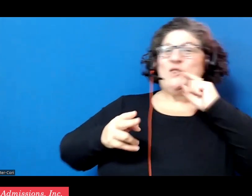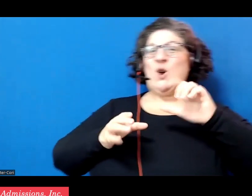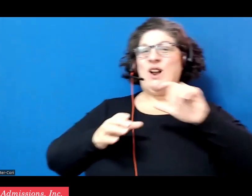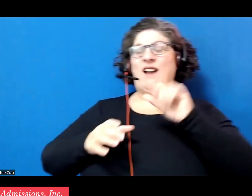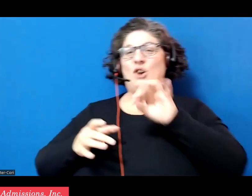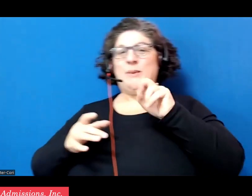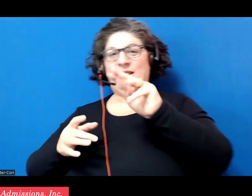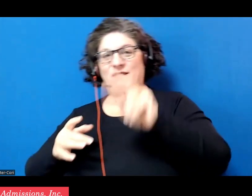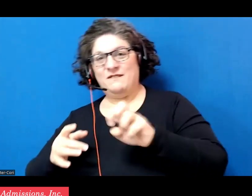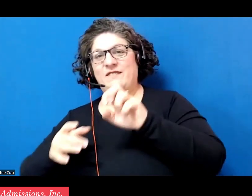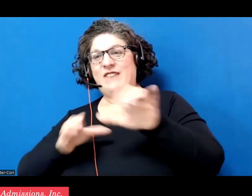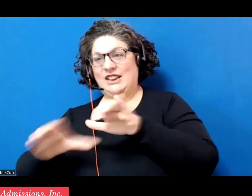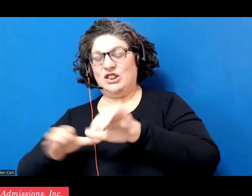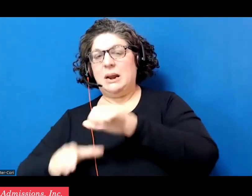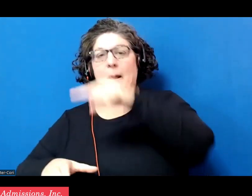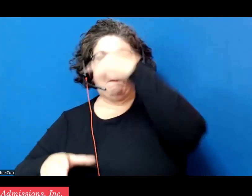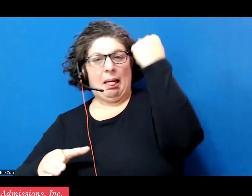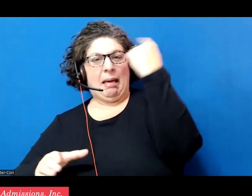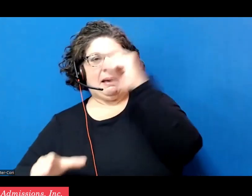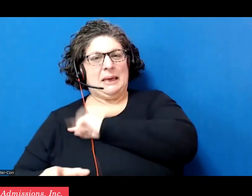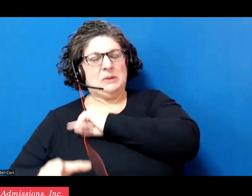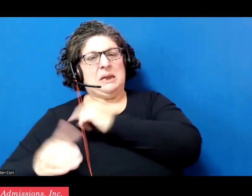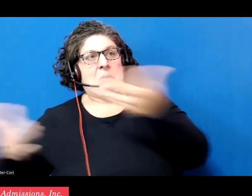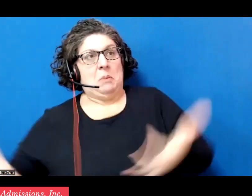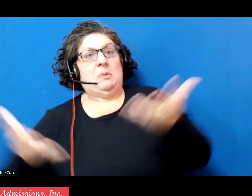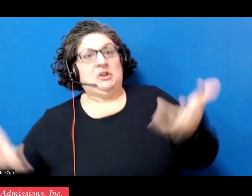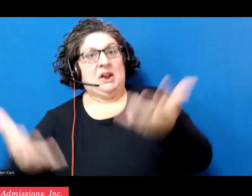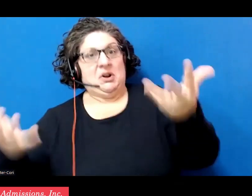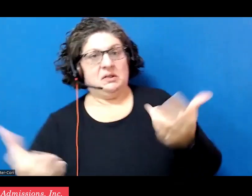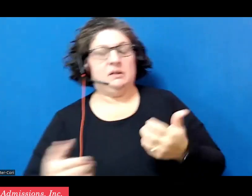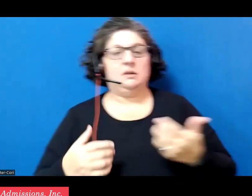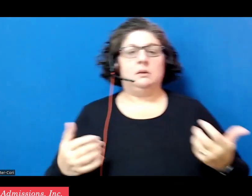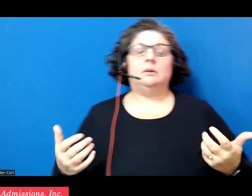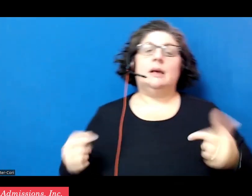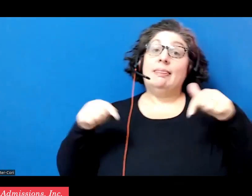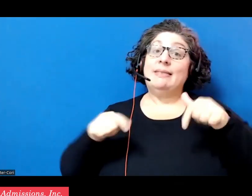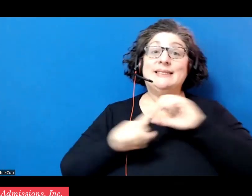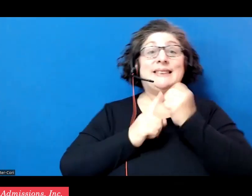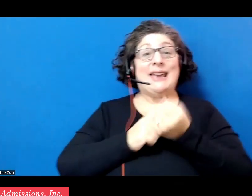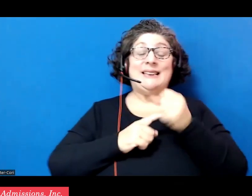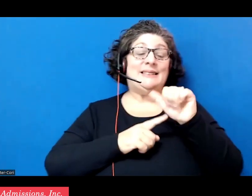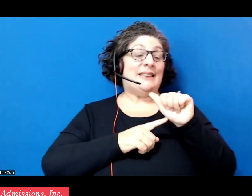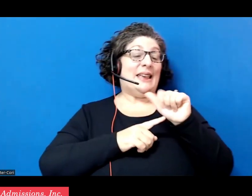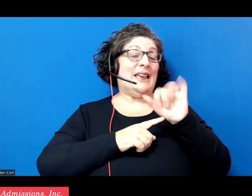And that Blacks are guilty perpetrators.In this case, we have Asian-American students,